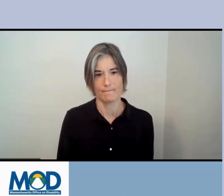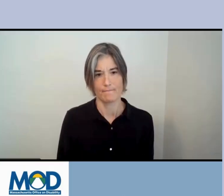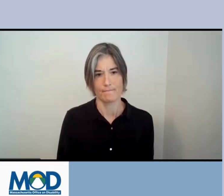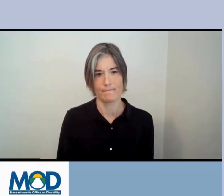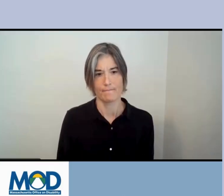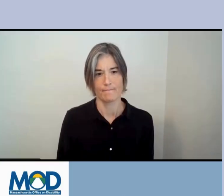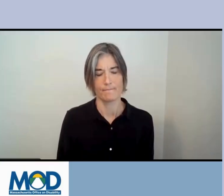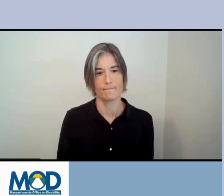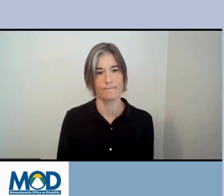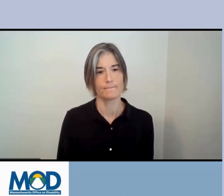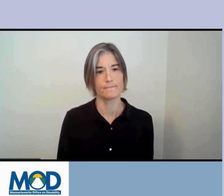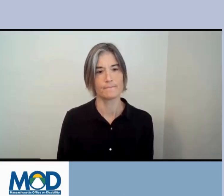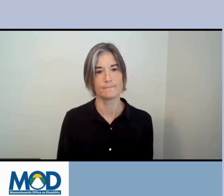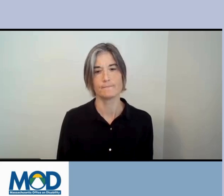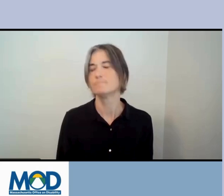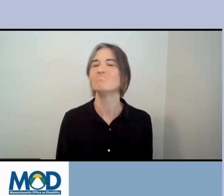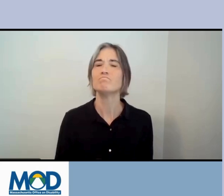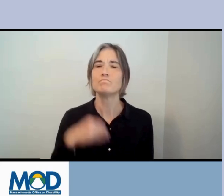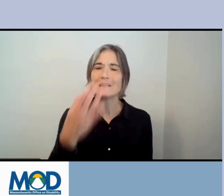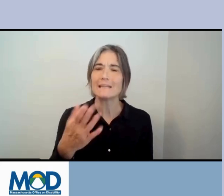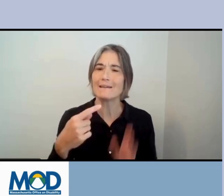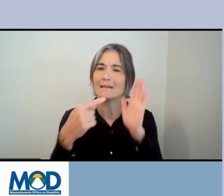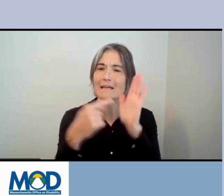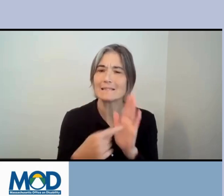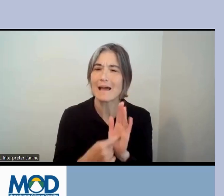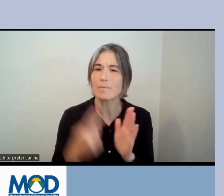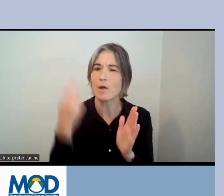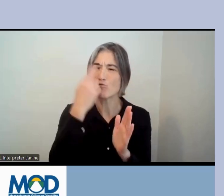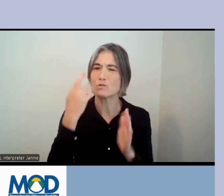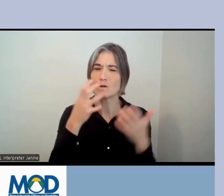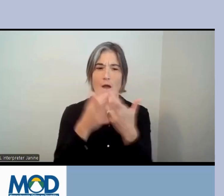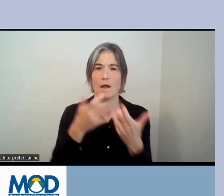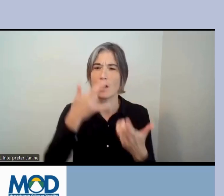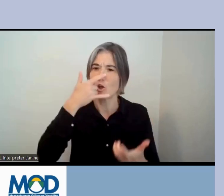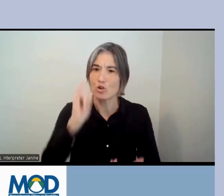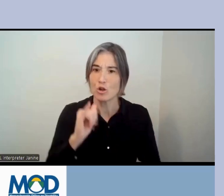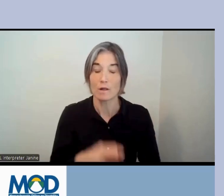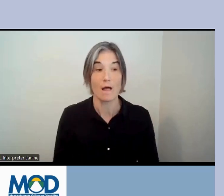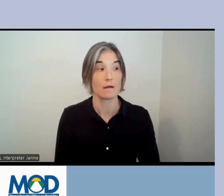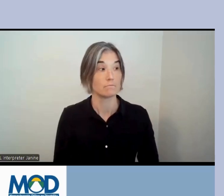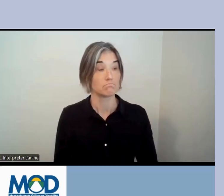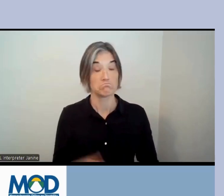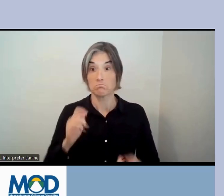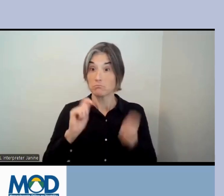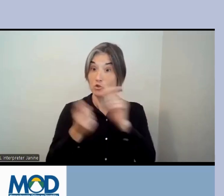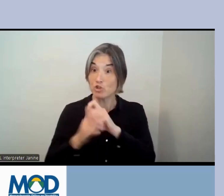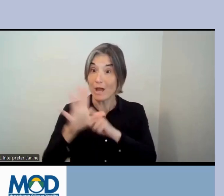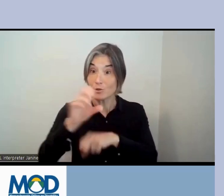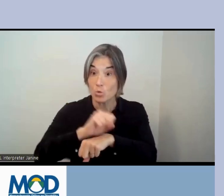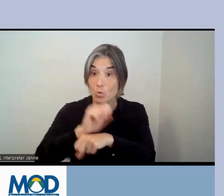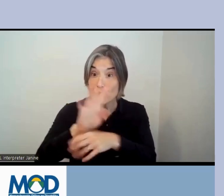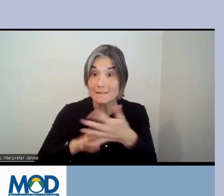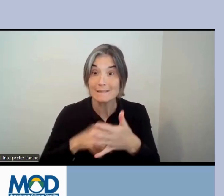Some examples of reasonable accommodations are a change in work schedule, working remotely instead of in-person,